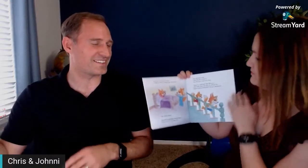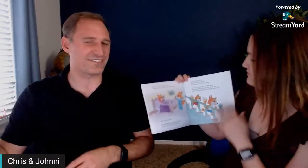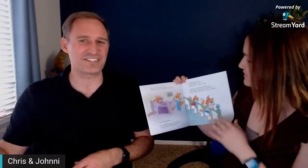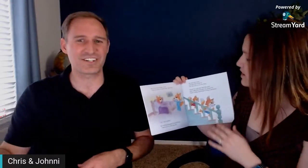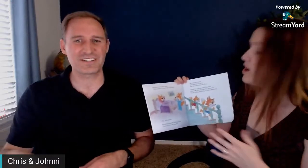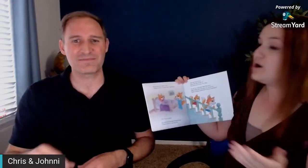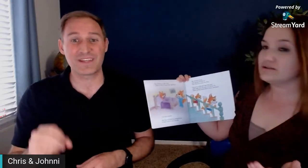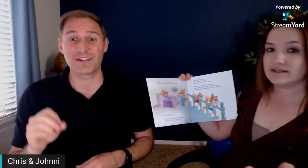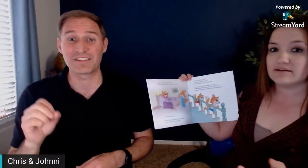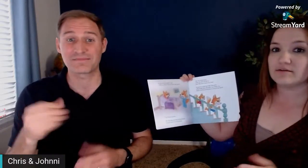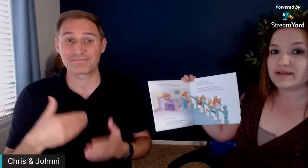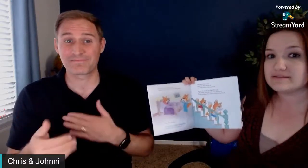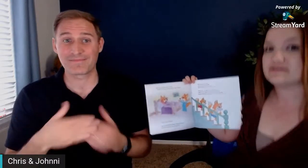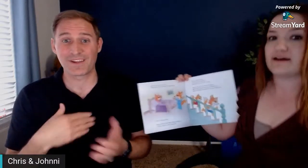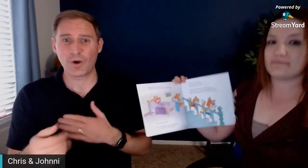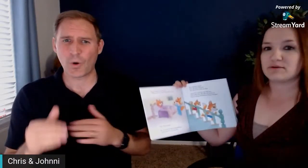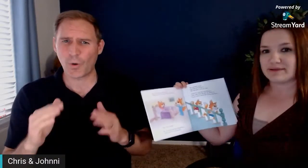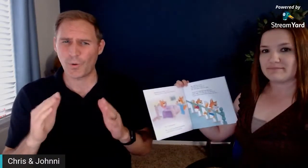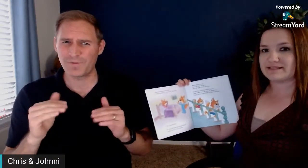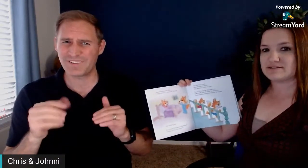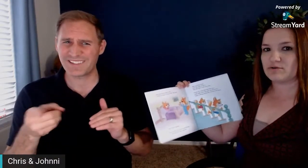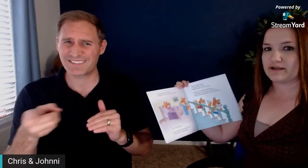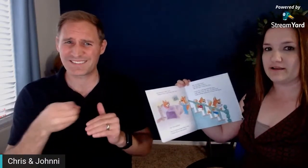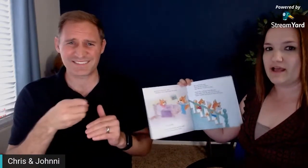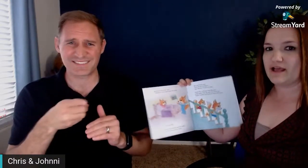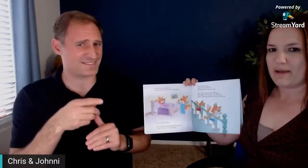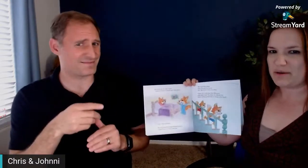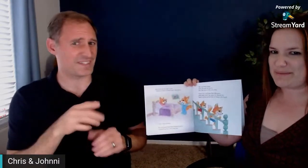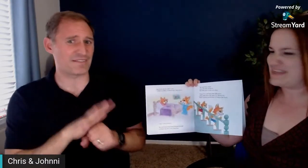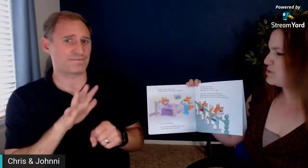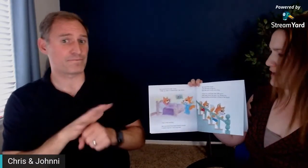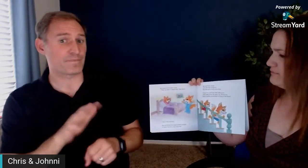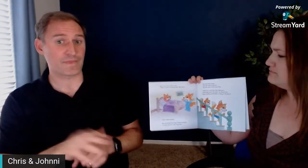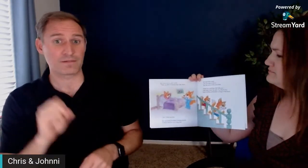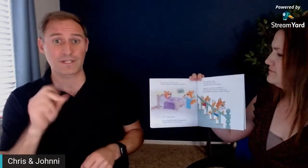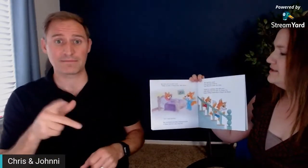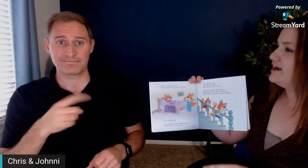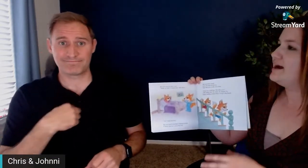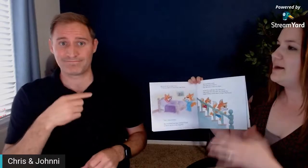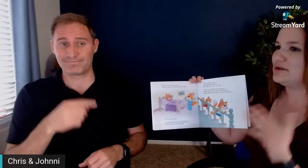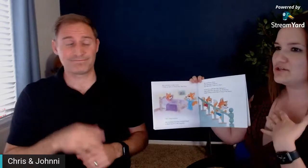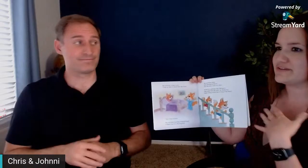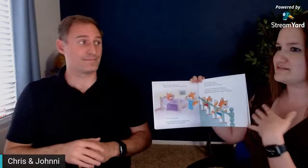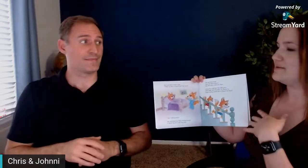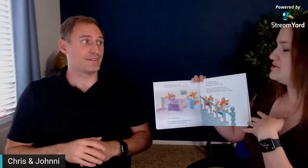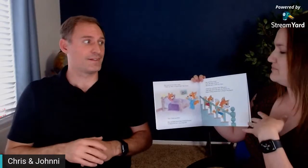like screen shared it anyways hopefully it's very nice i'm all nervous let me do it